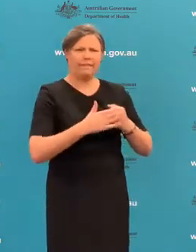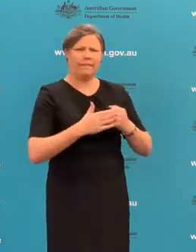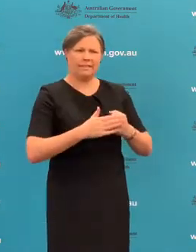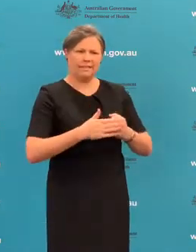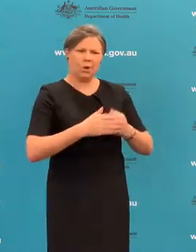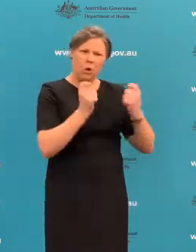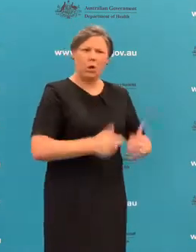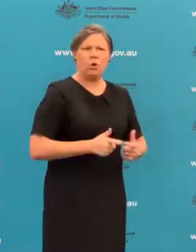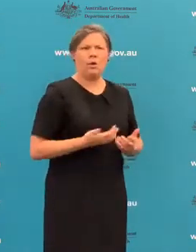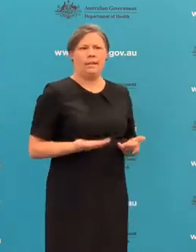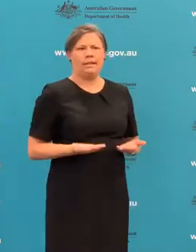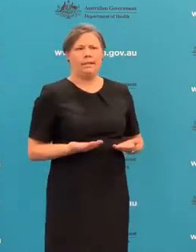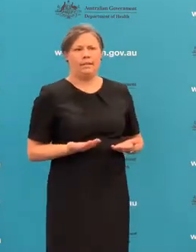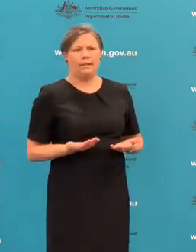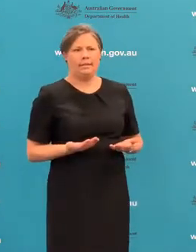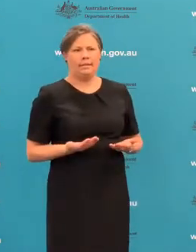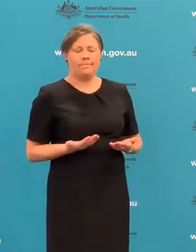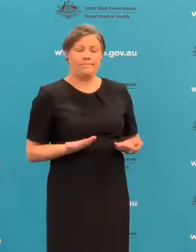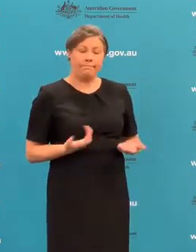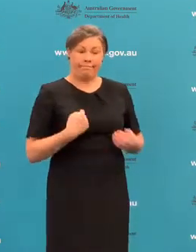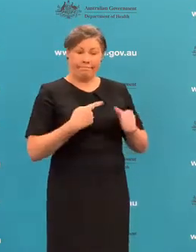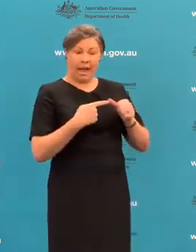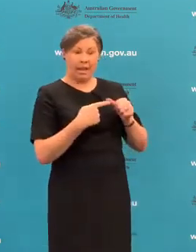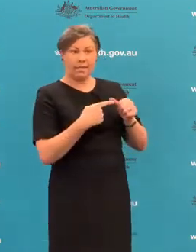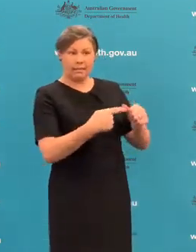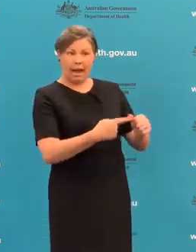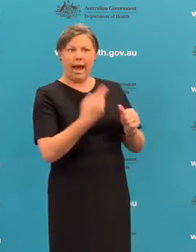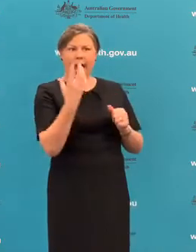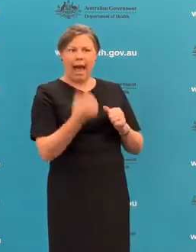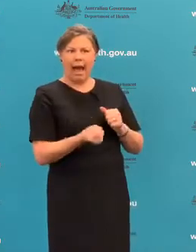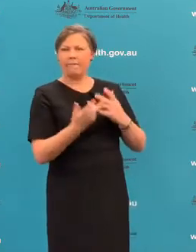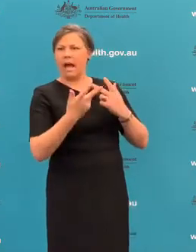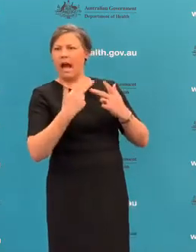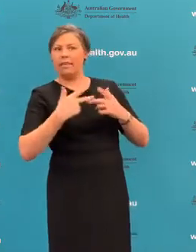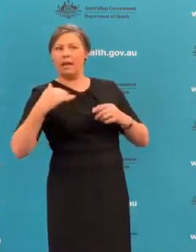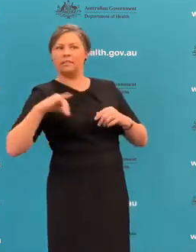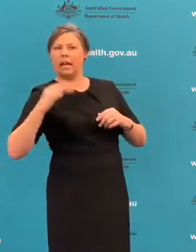workforce of course provided to support the work in Victoria. As we've